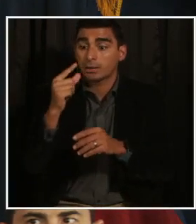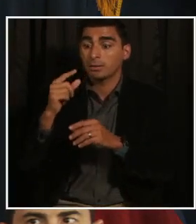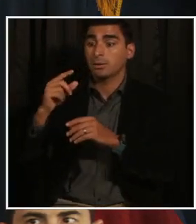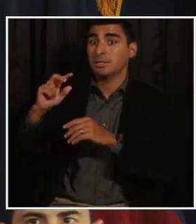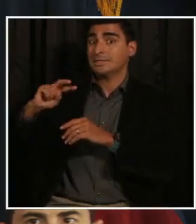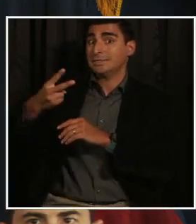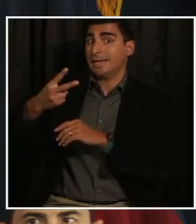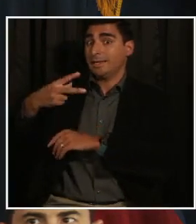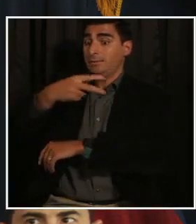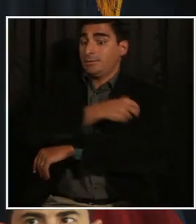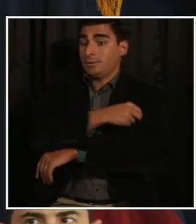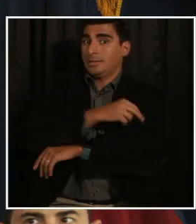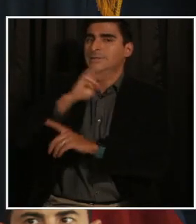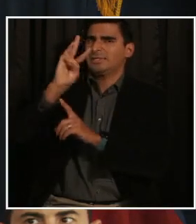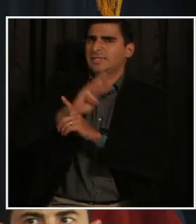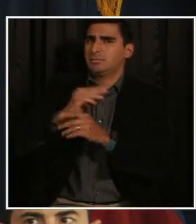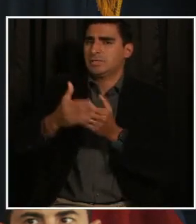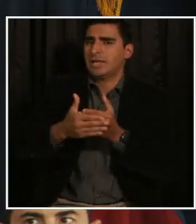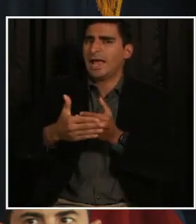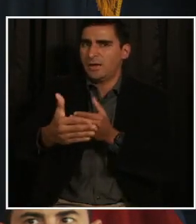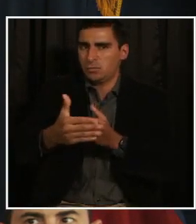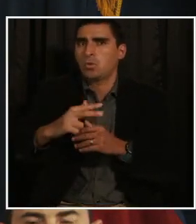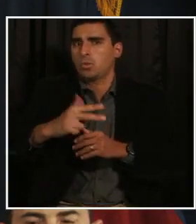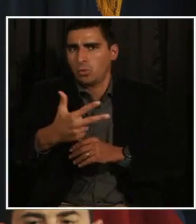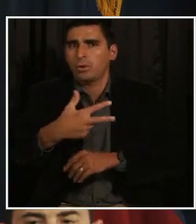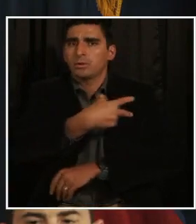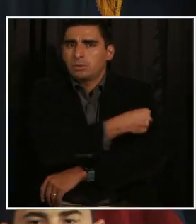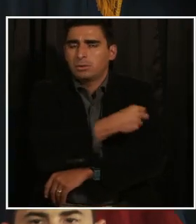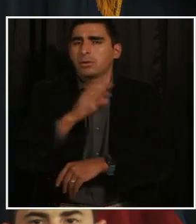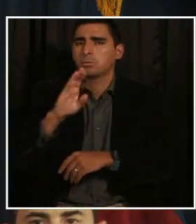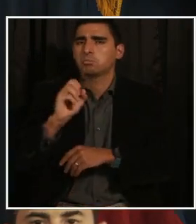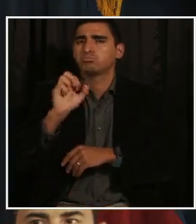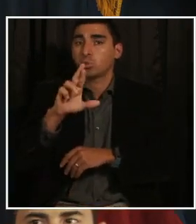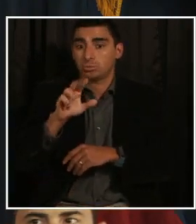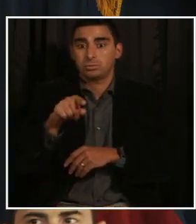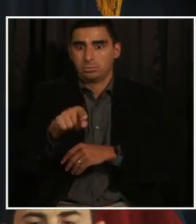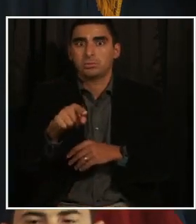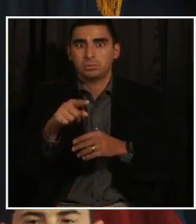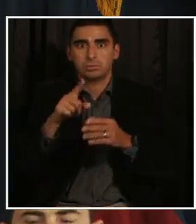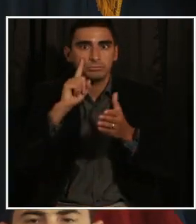last the data is really strong on the booster it looks terrific stronger immune response